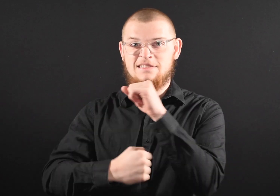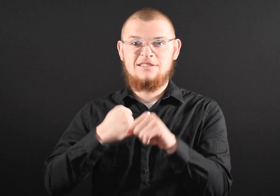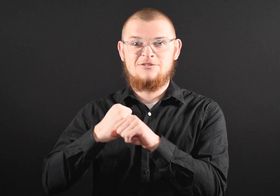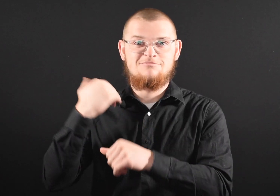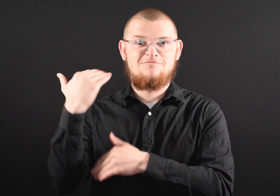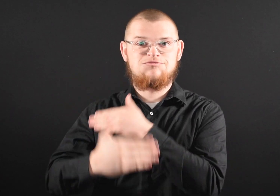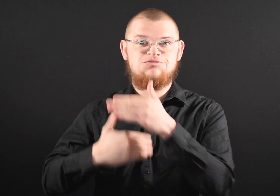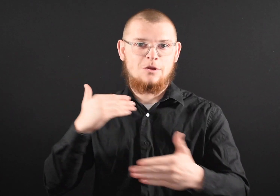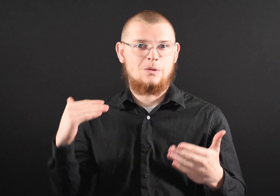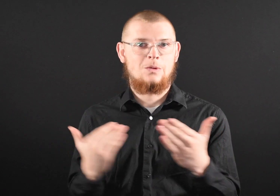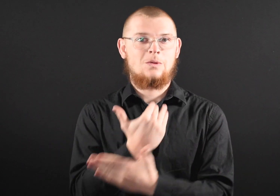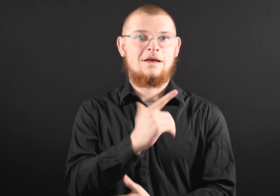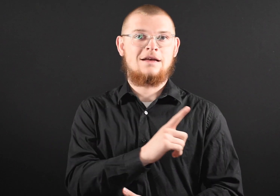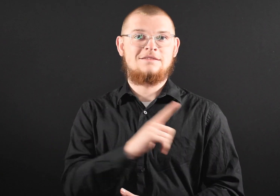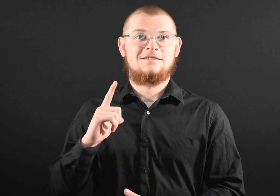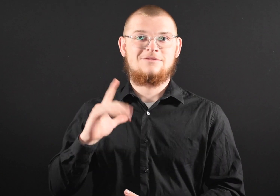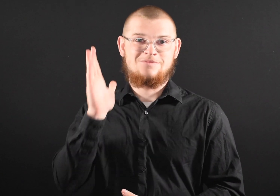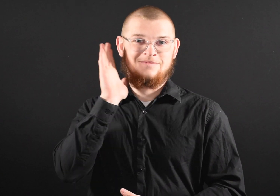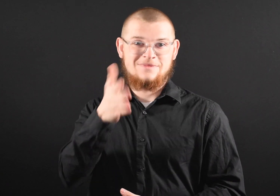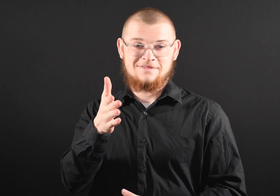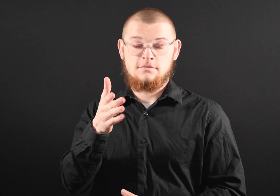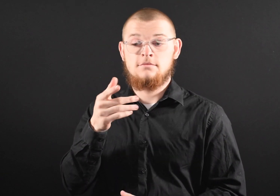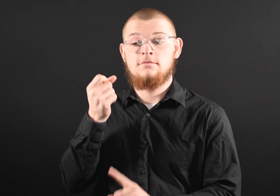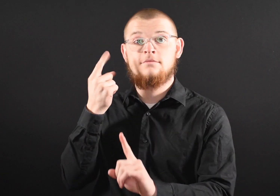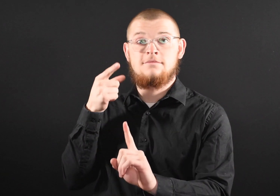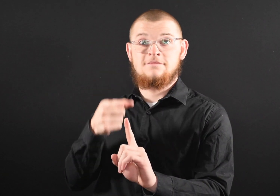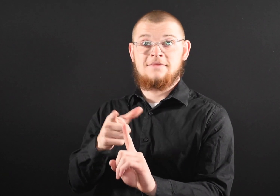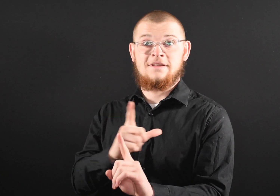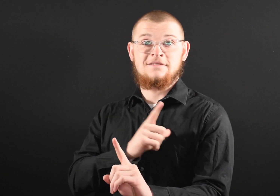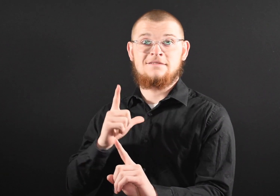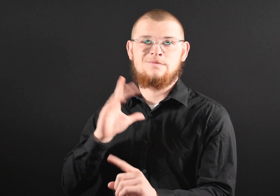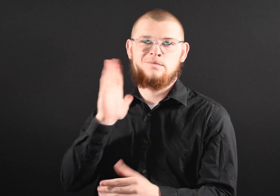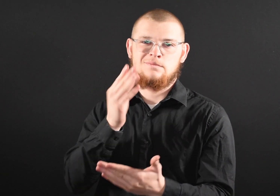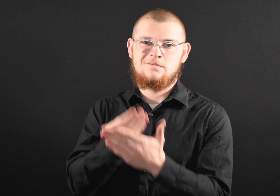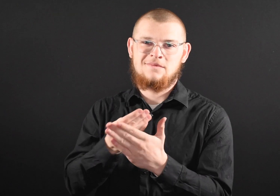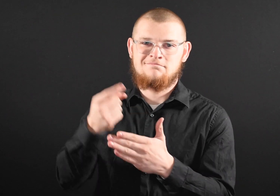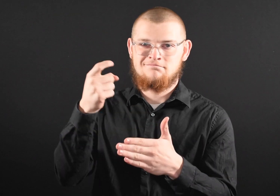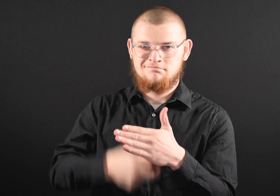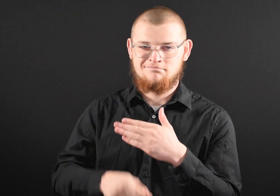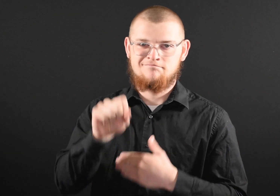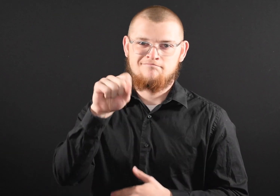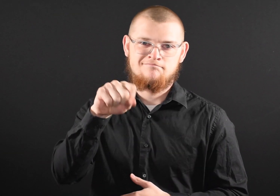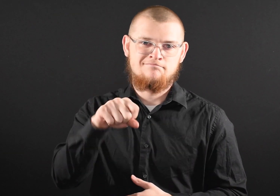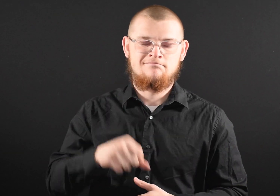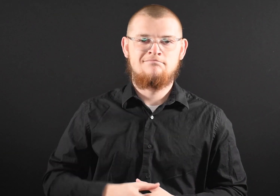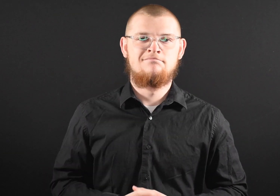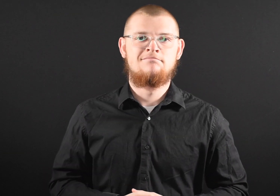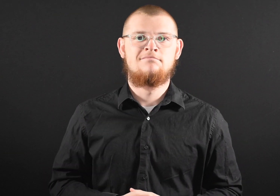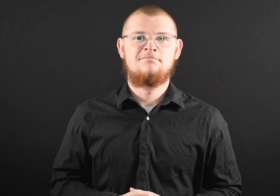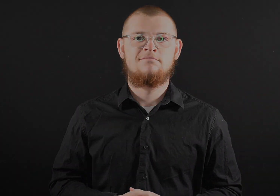year to pass new legislation, especially legislation that will cost money.